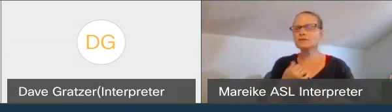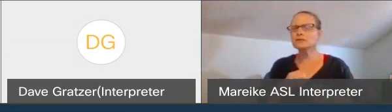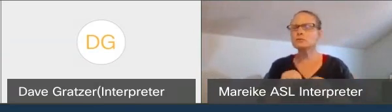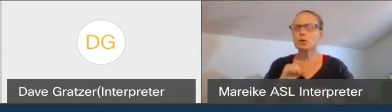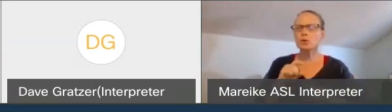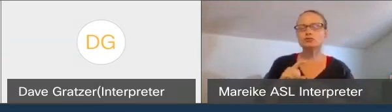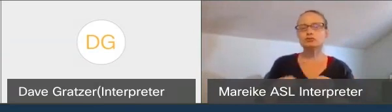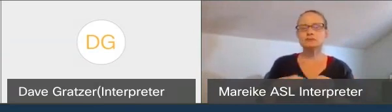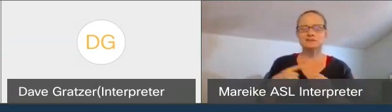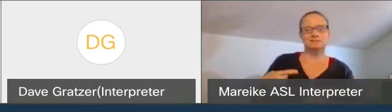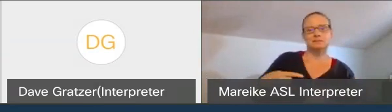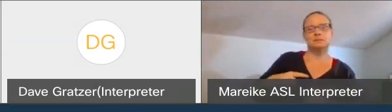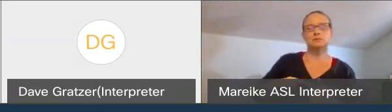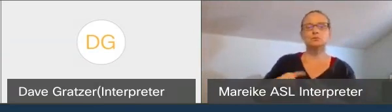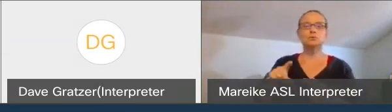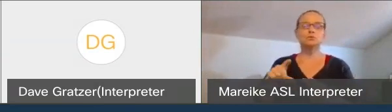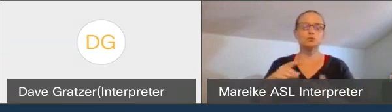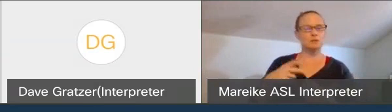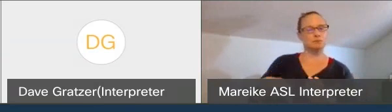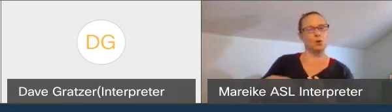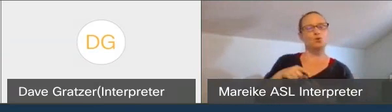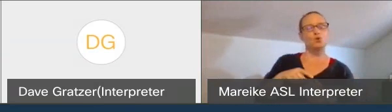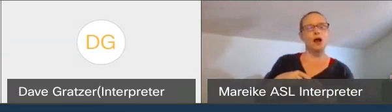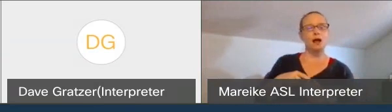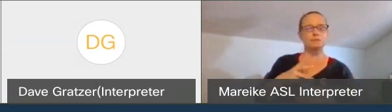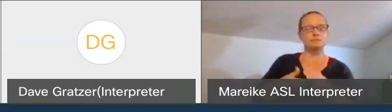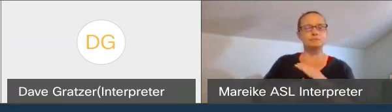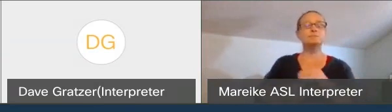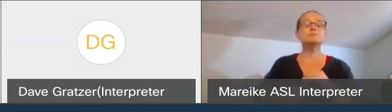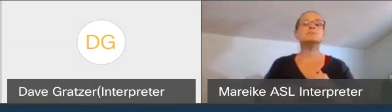that are specific to the programs covered, but there's one more general question